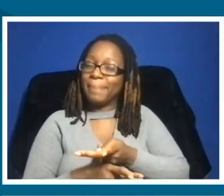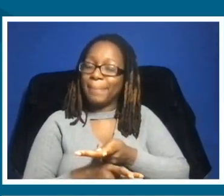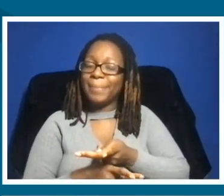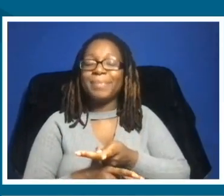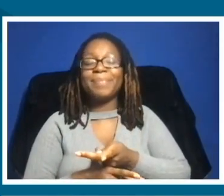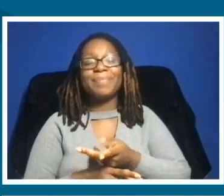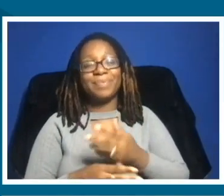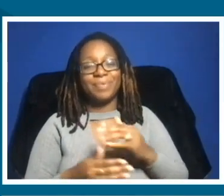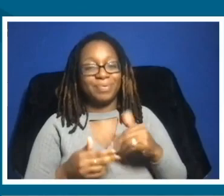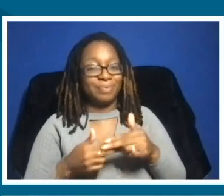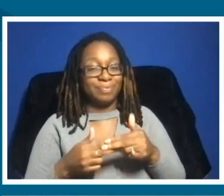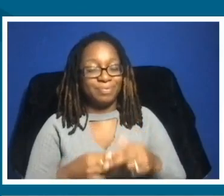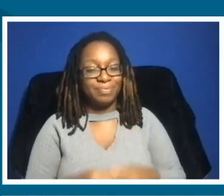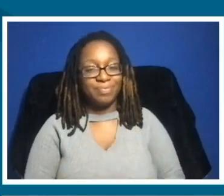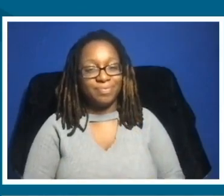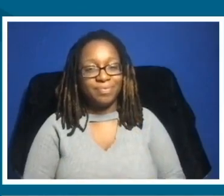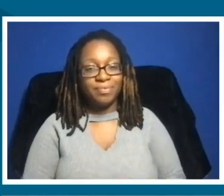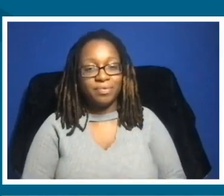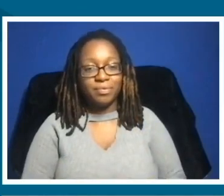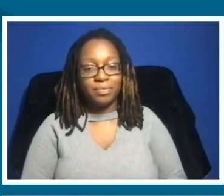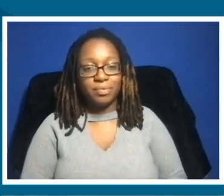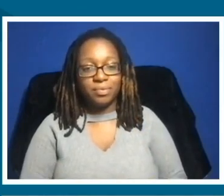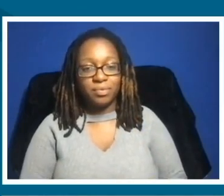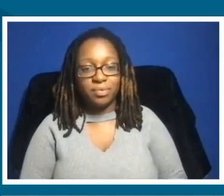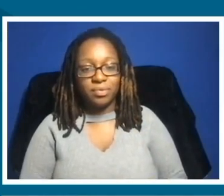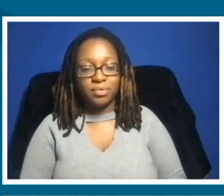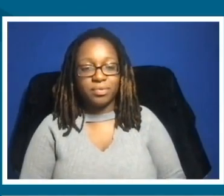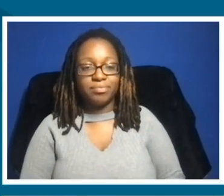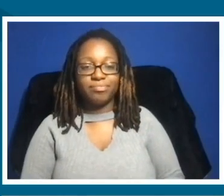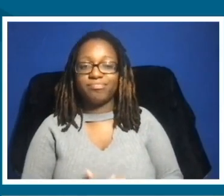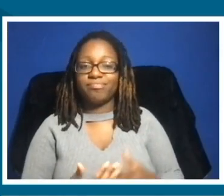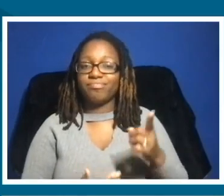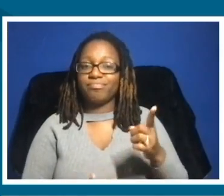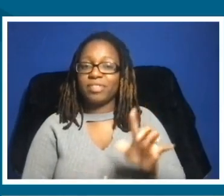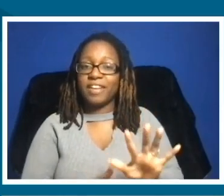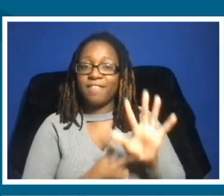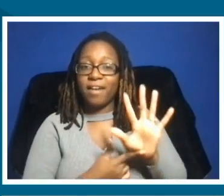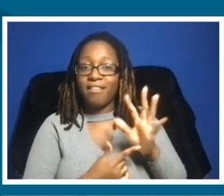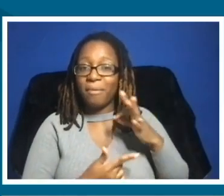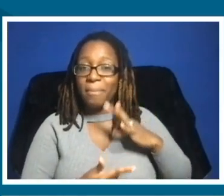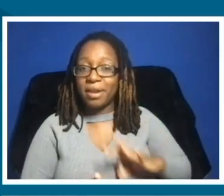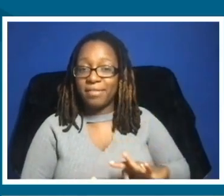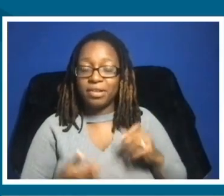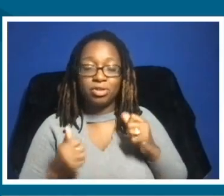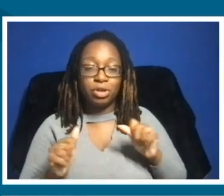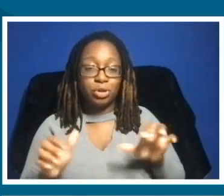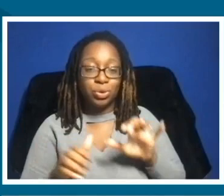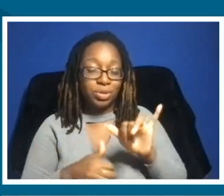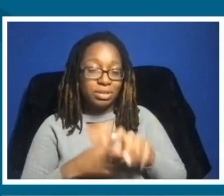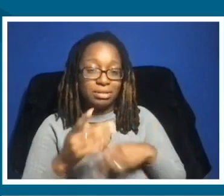slide so these are all these are five benefits